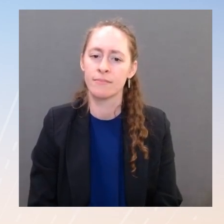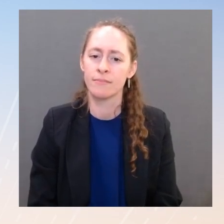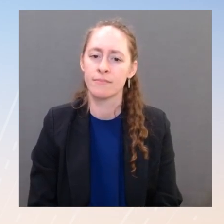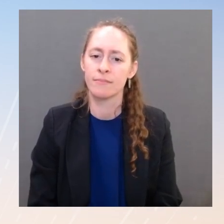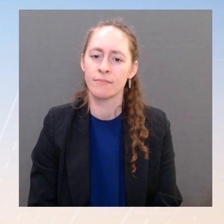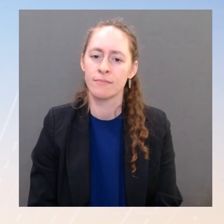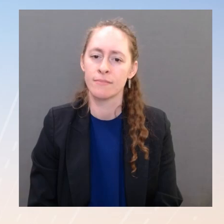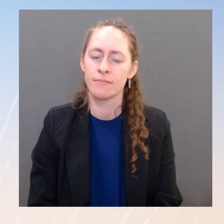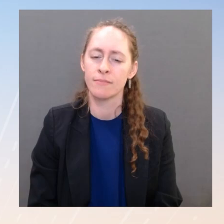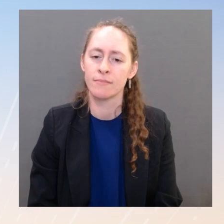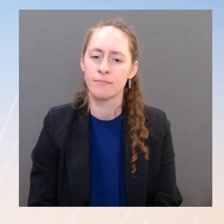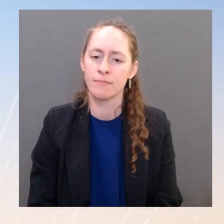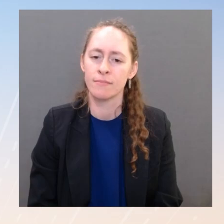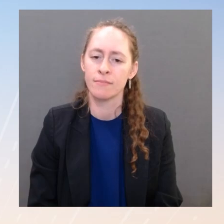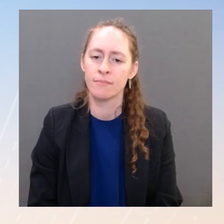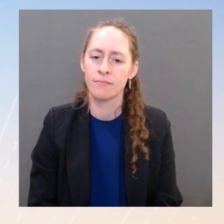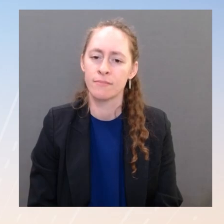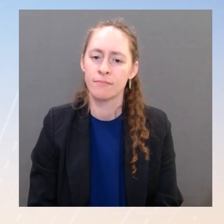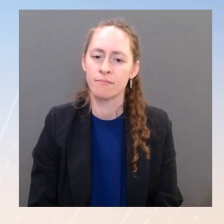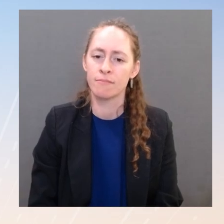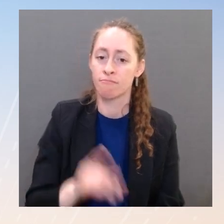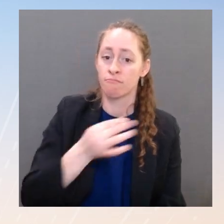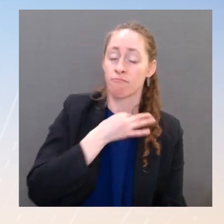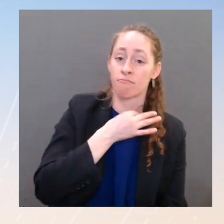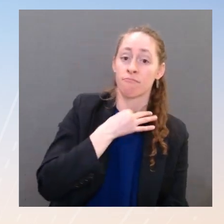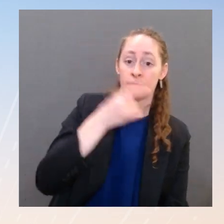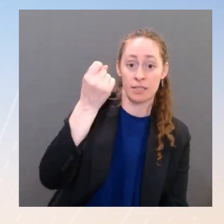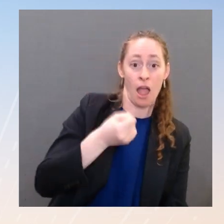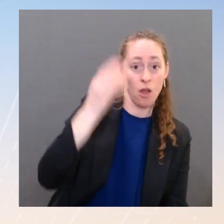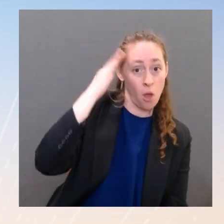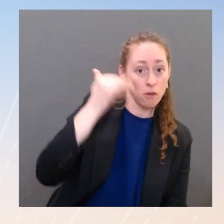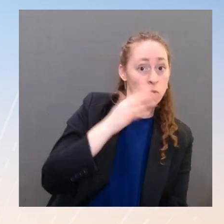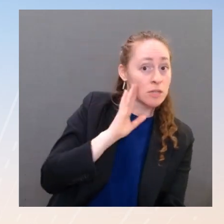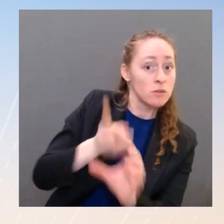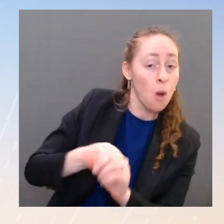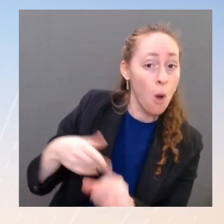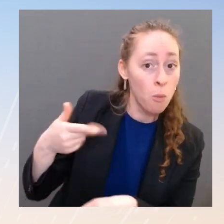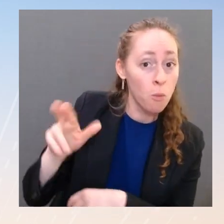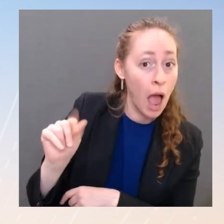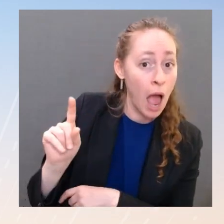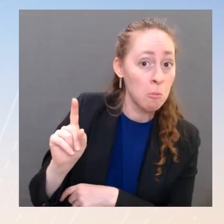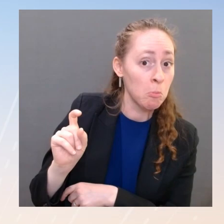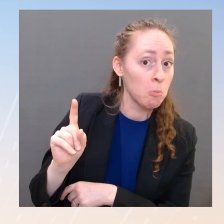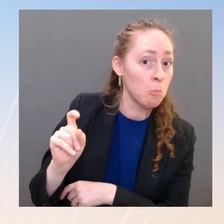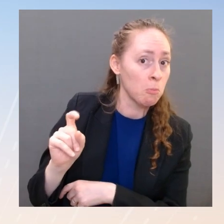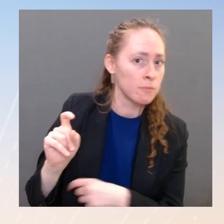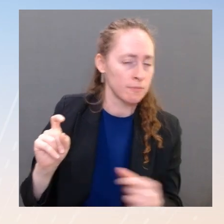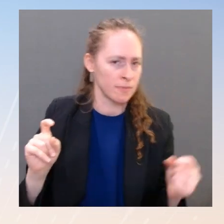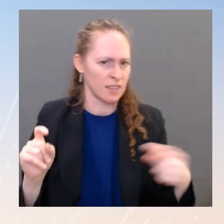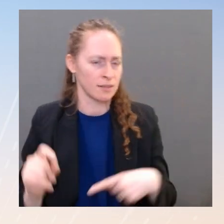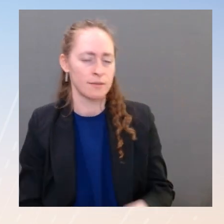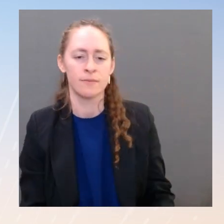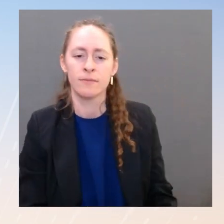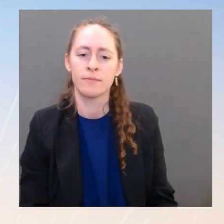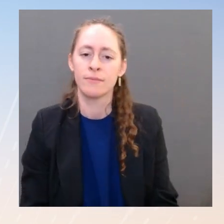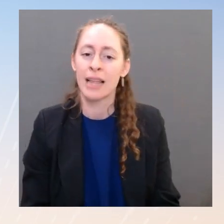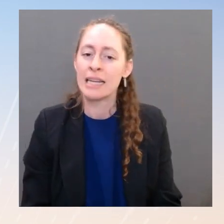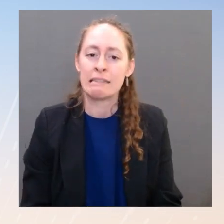at this point. But I would note that we have an incredibly important, vital relationship with South Korea. We work on a range of issues in the region and around the world.